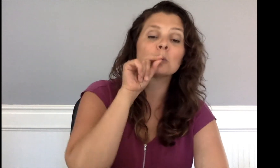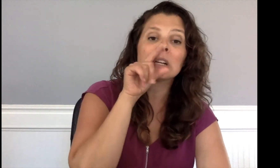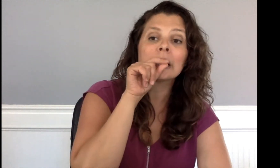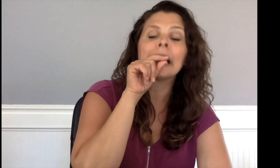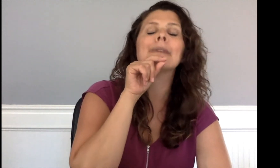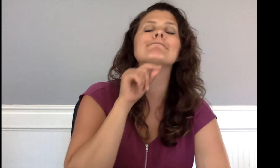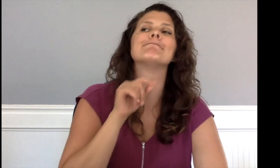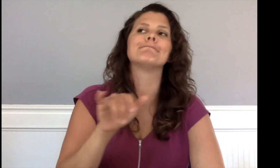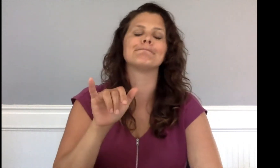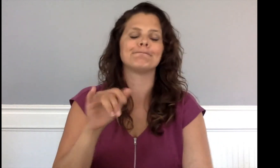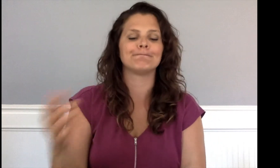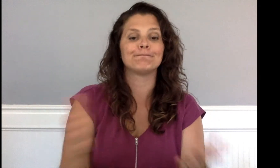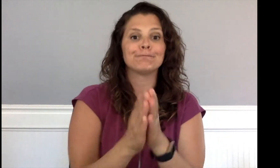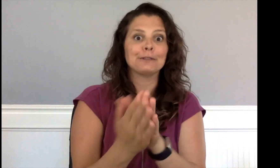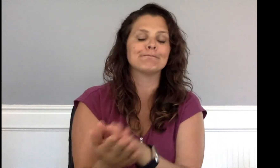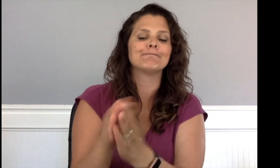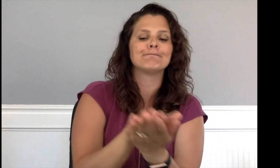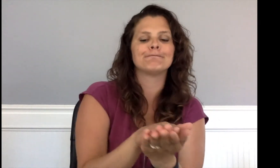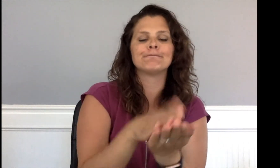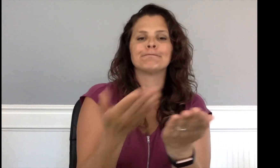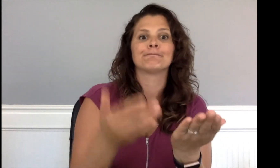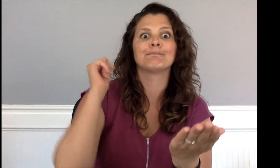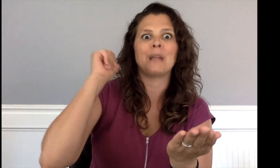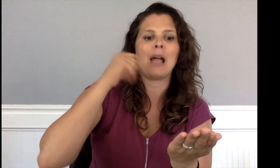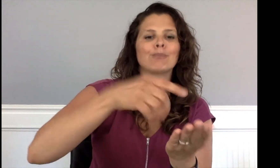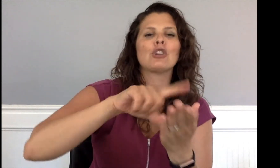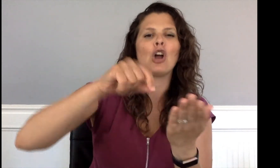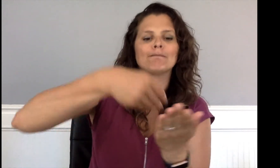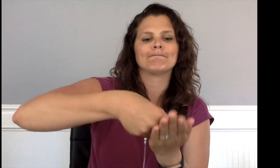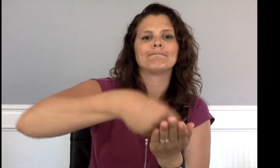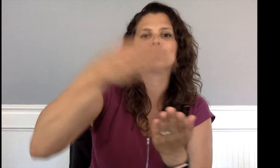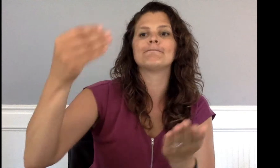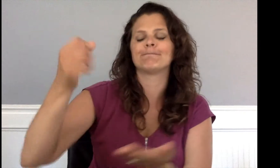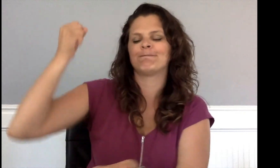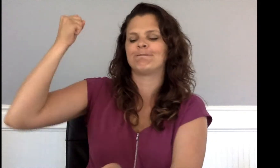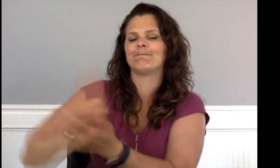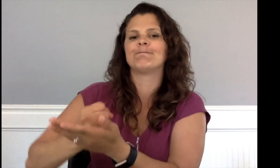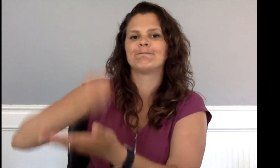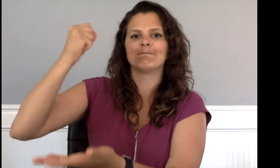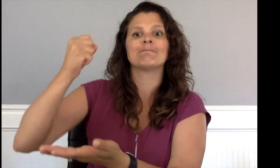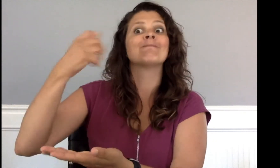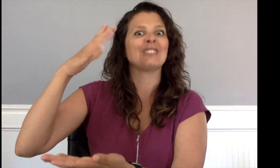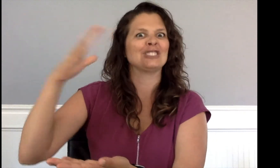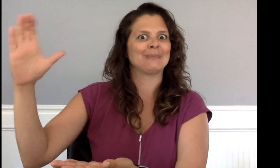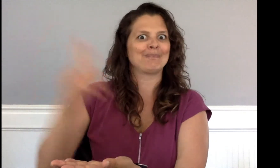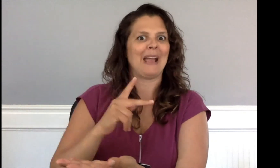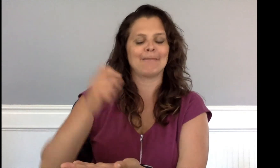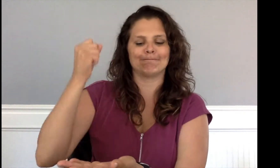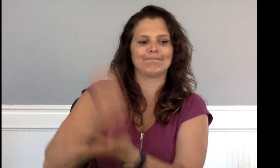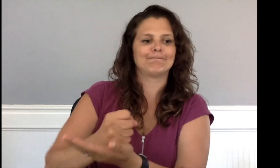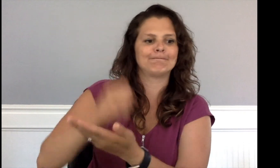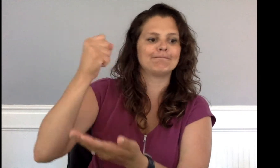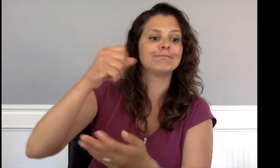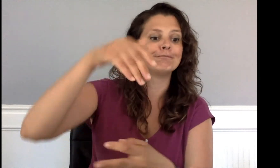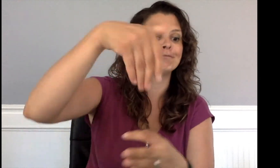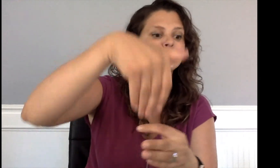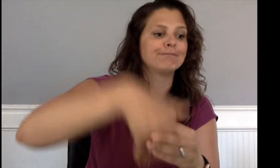Miss Tweedy took the white card from the back of the baking book, thwacked it with the ink stamp, and